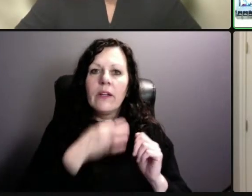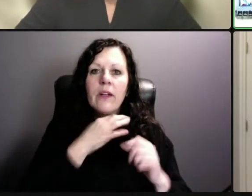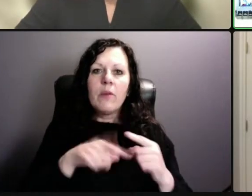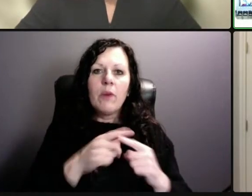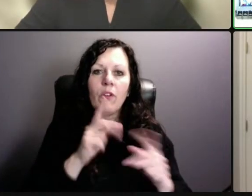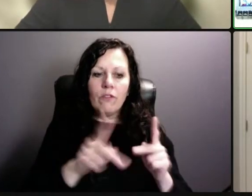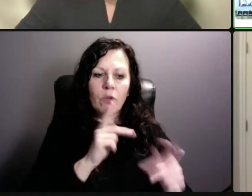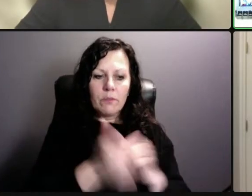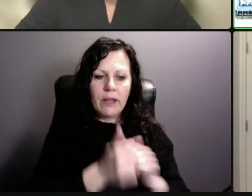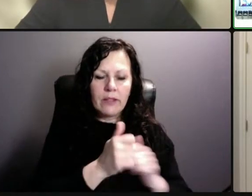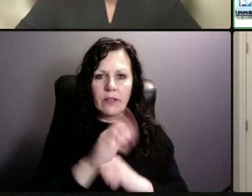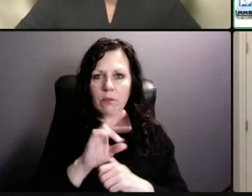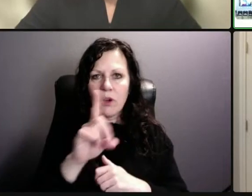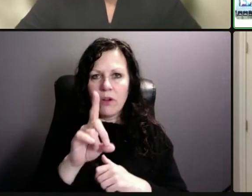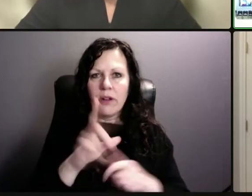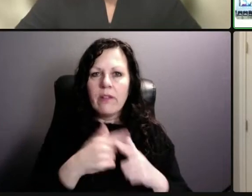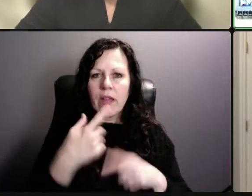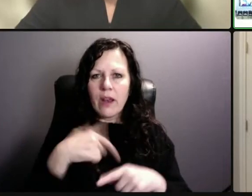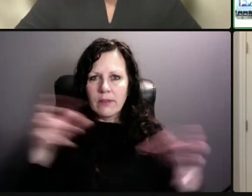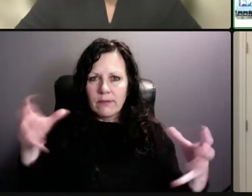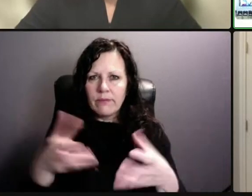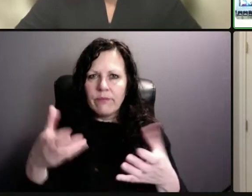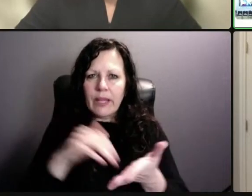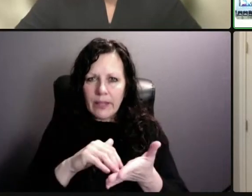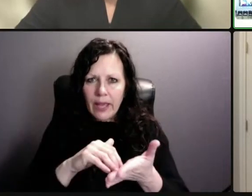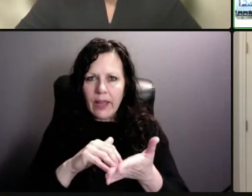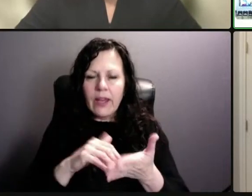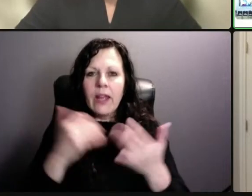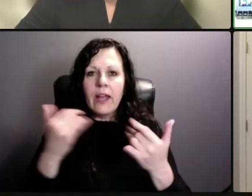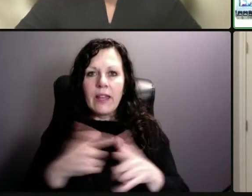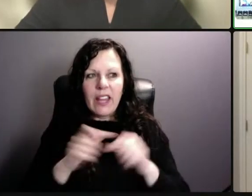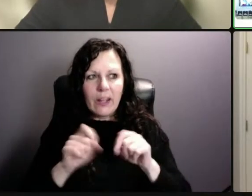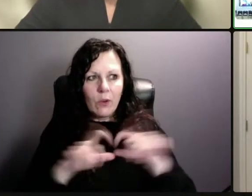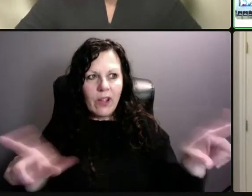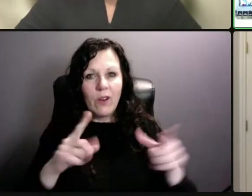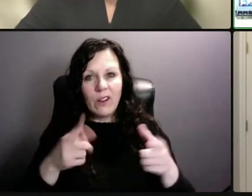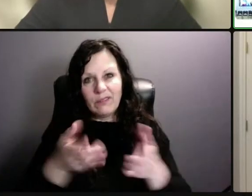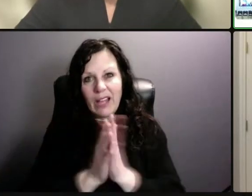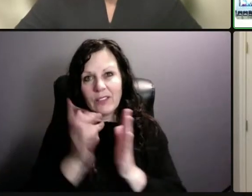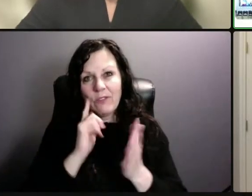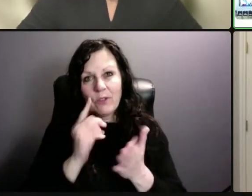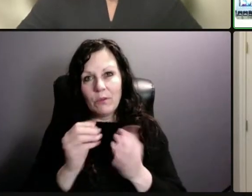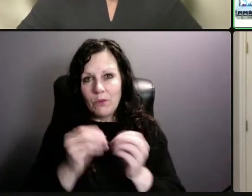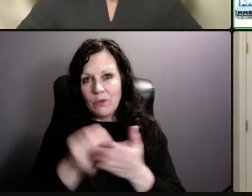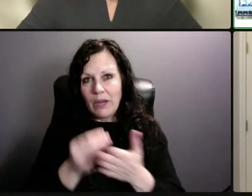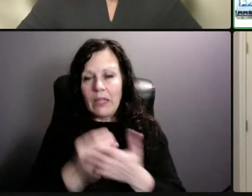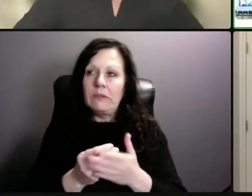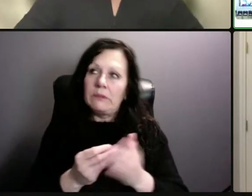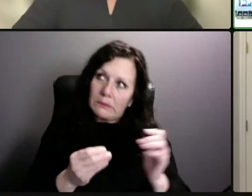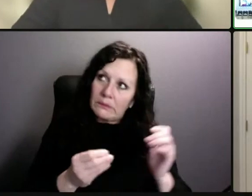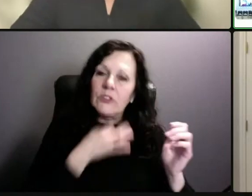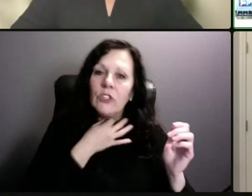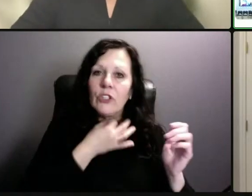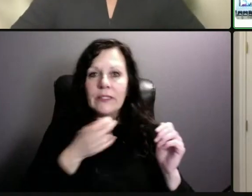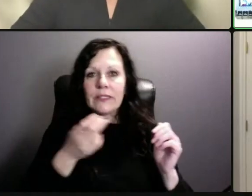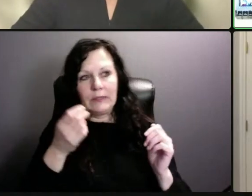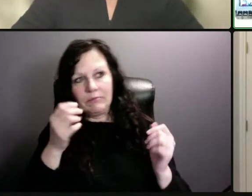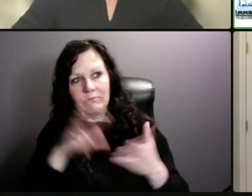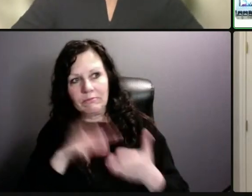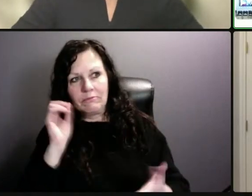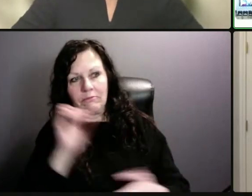I AM TOO REALLY CONCERNED ABOUT